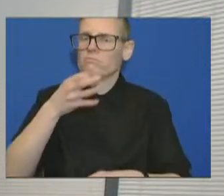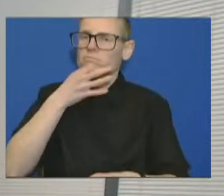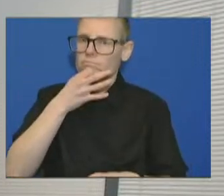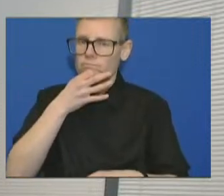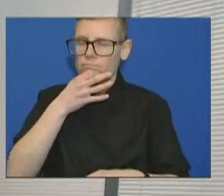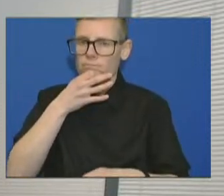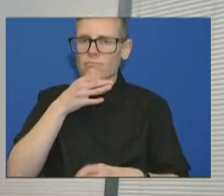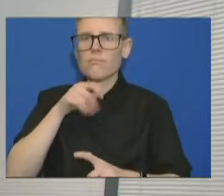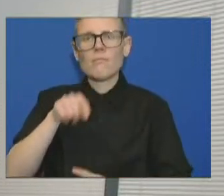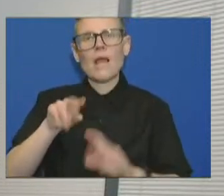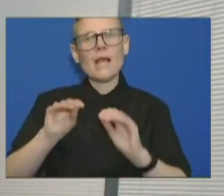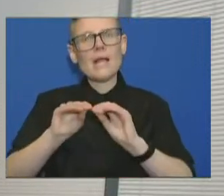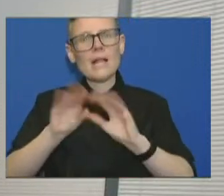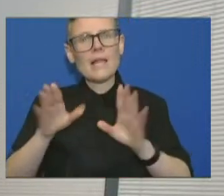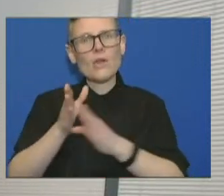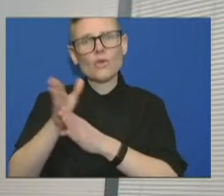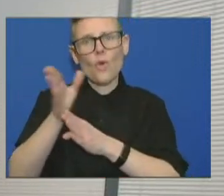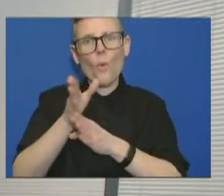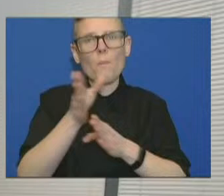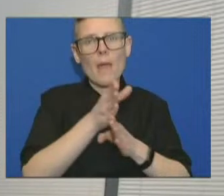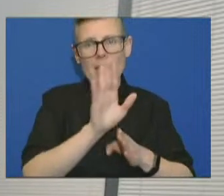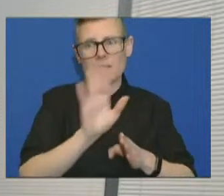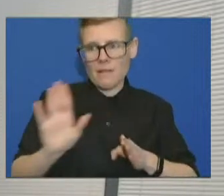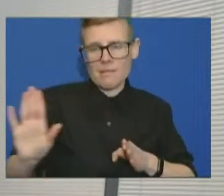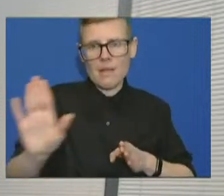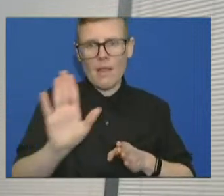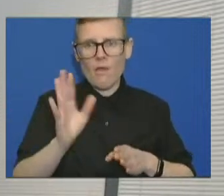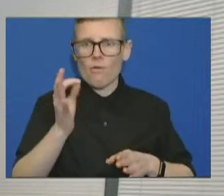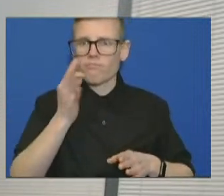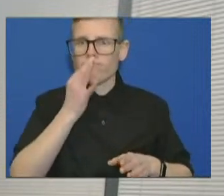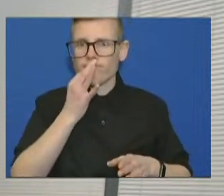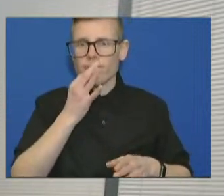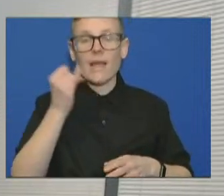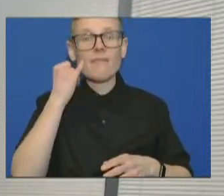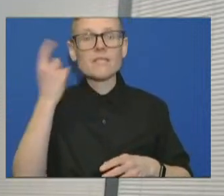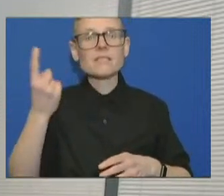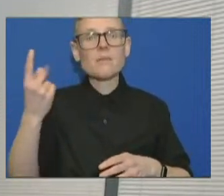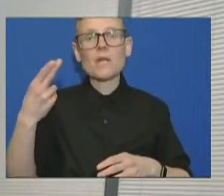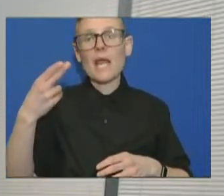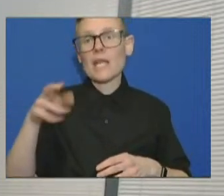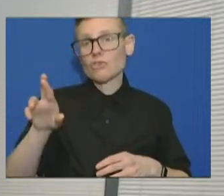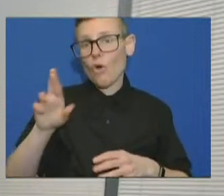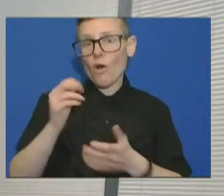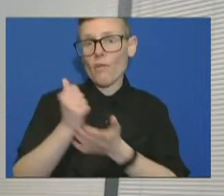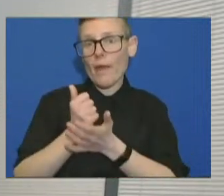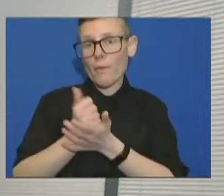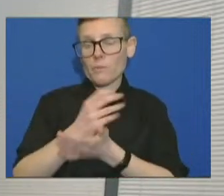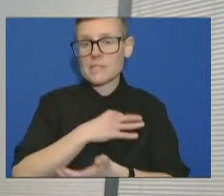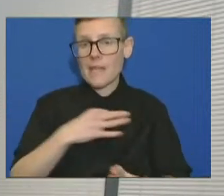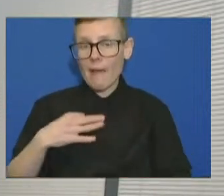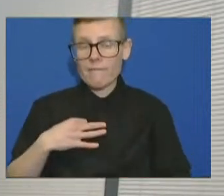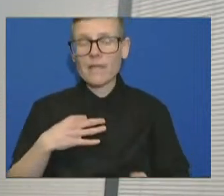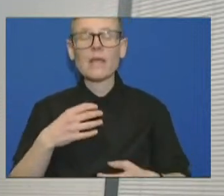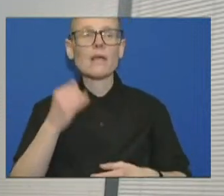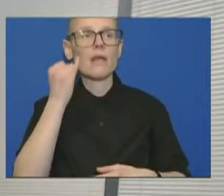a set group of people of subject matter experts in clear domains